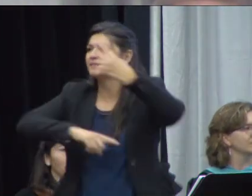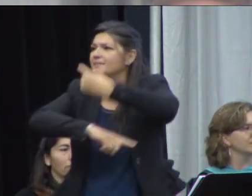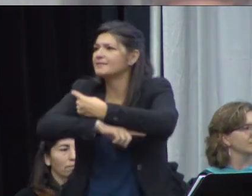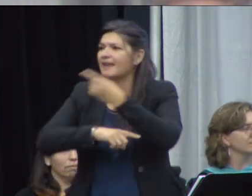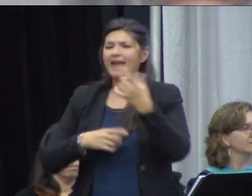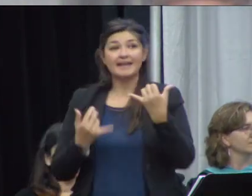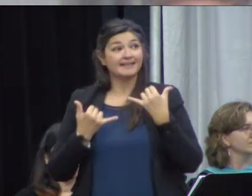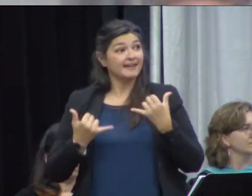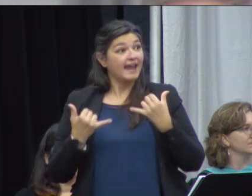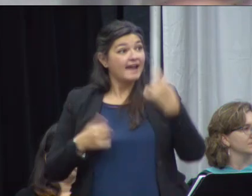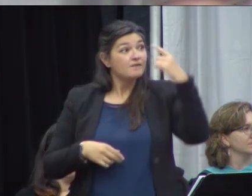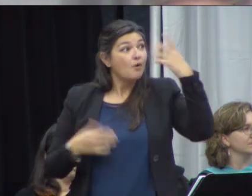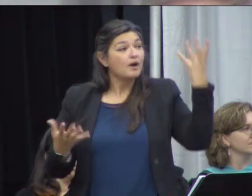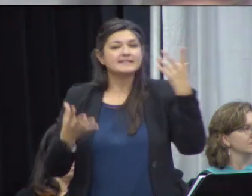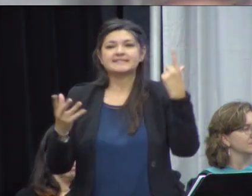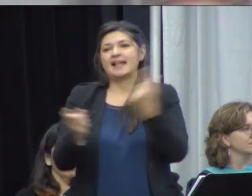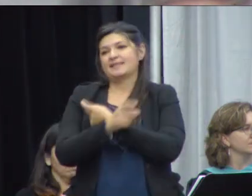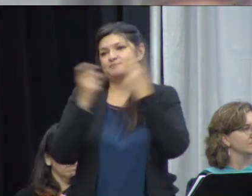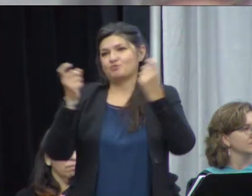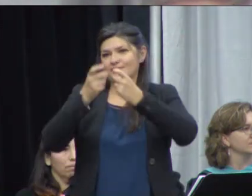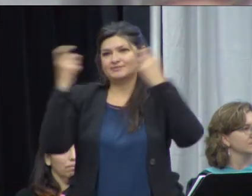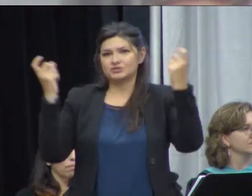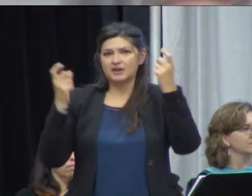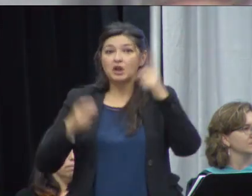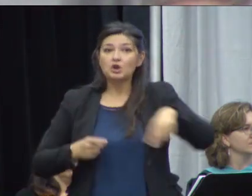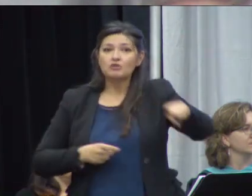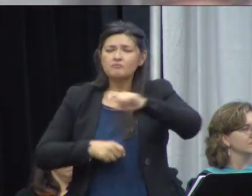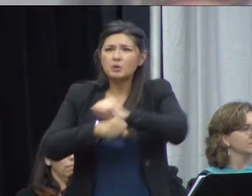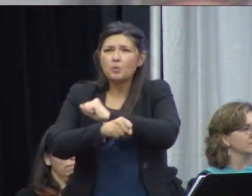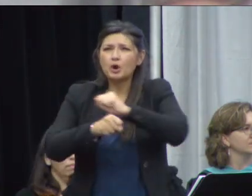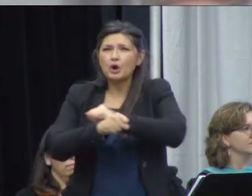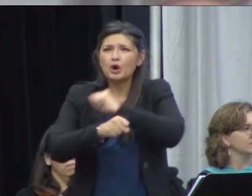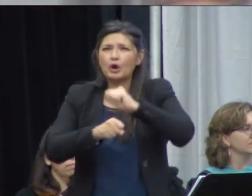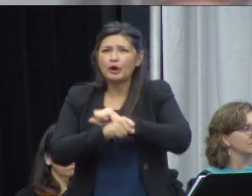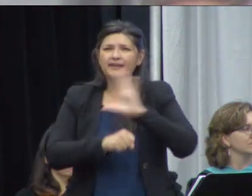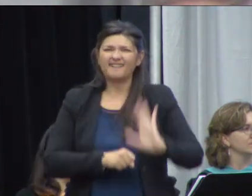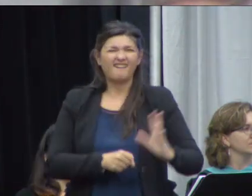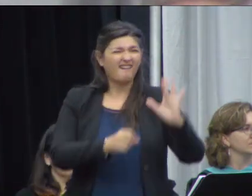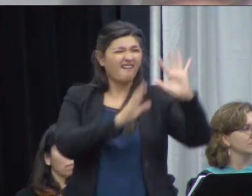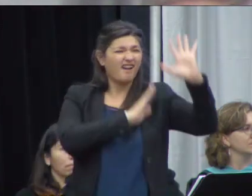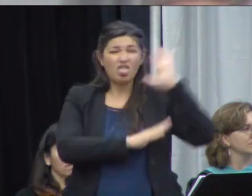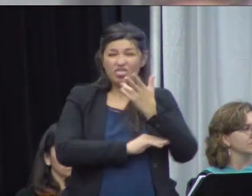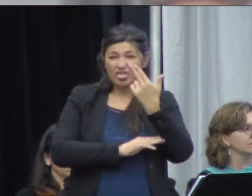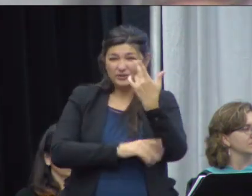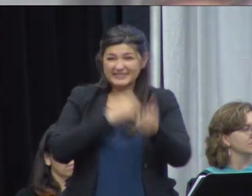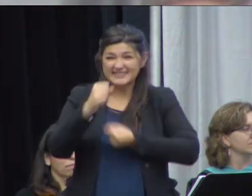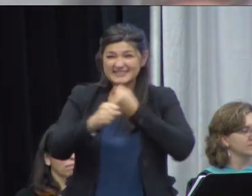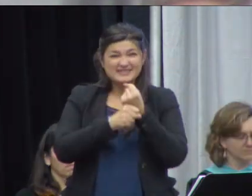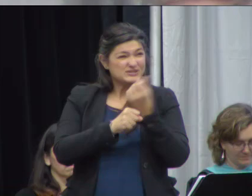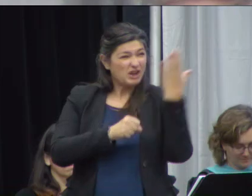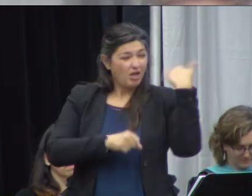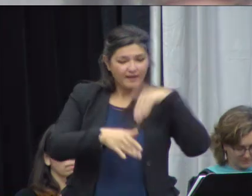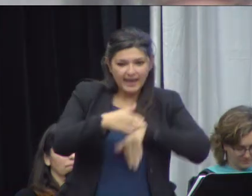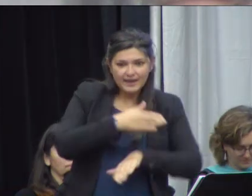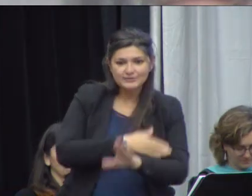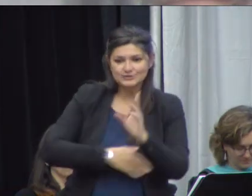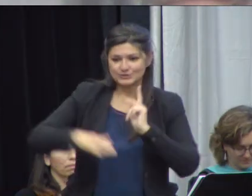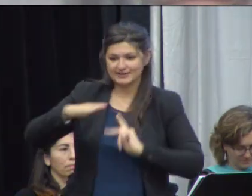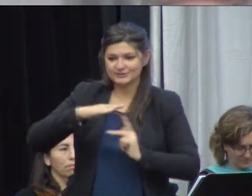This is a day you've been waiting for since you entered kindergarten those 13 long years ago. For some of you, it's about getting out of school